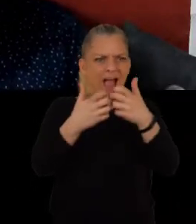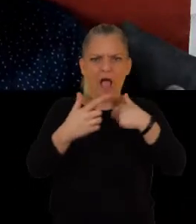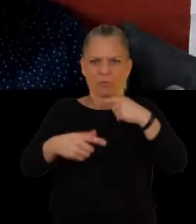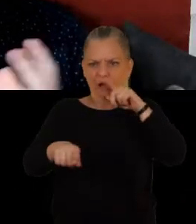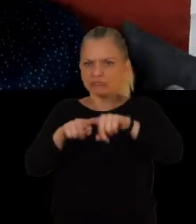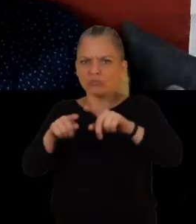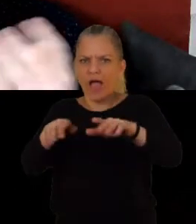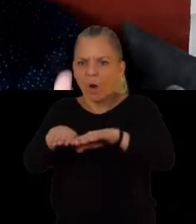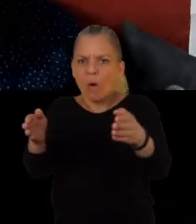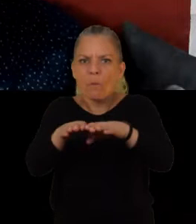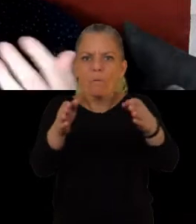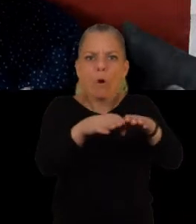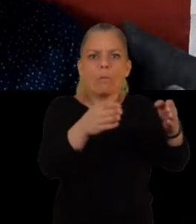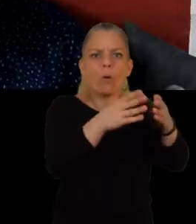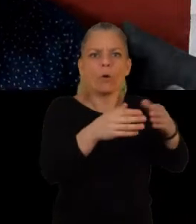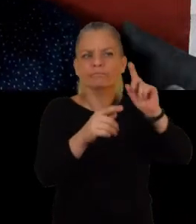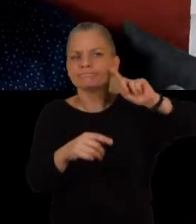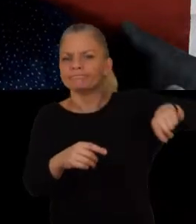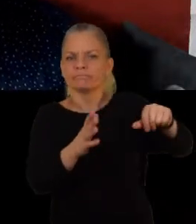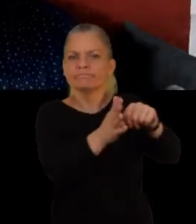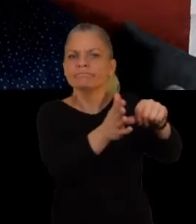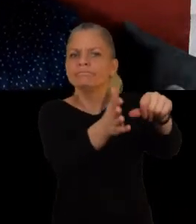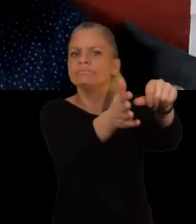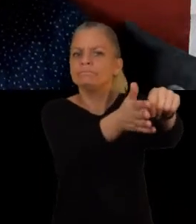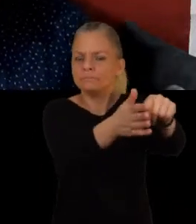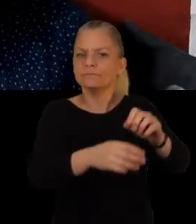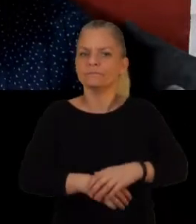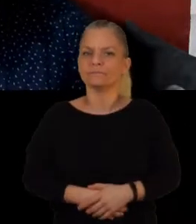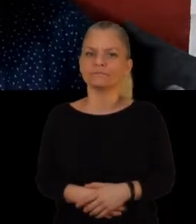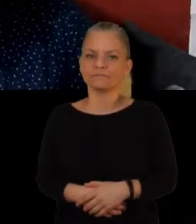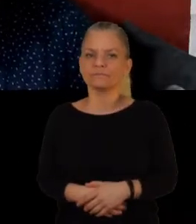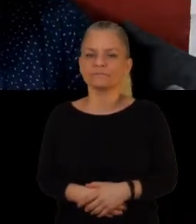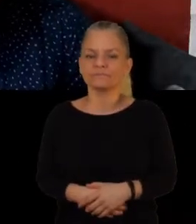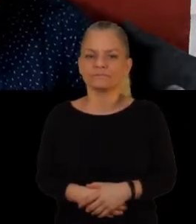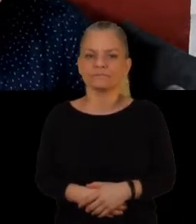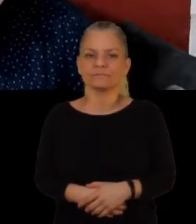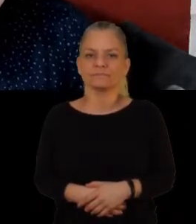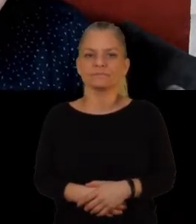about how we kind of unfold things and um just ignored a lot of the detractors and